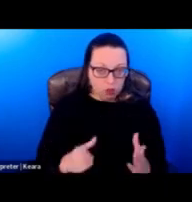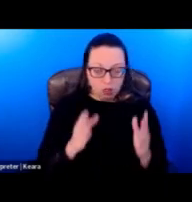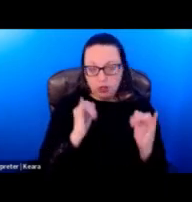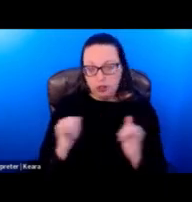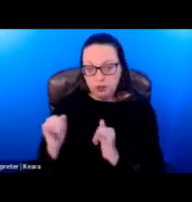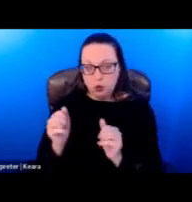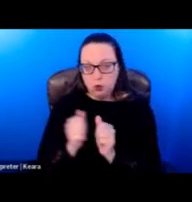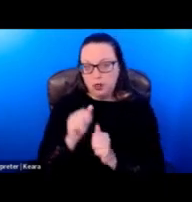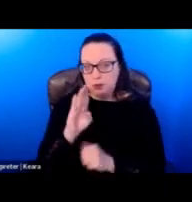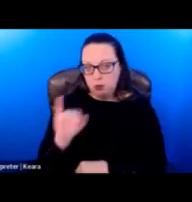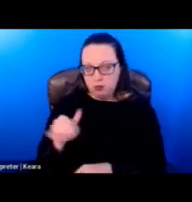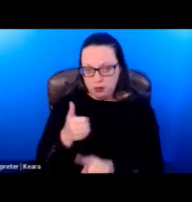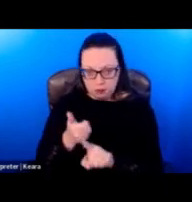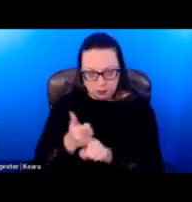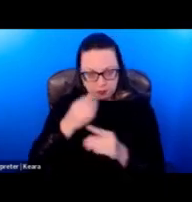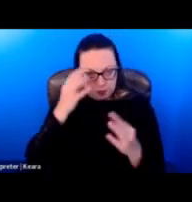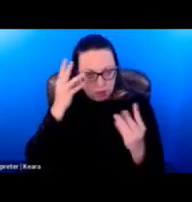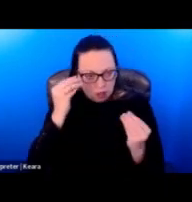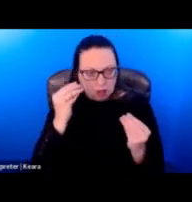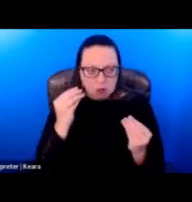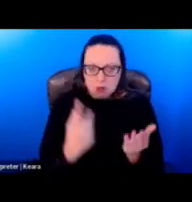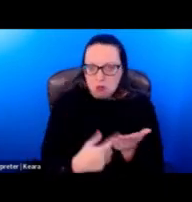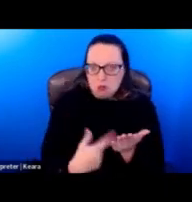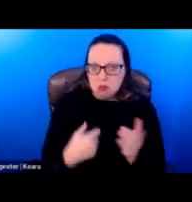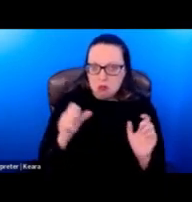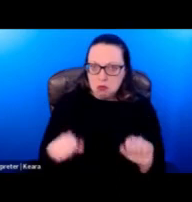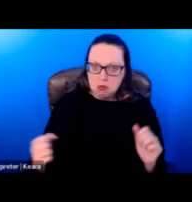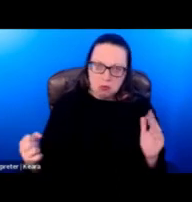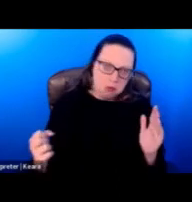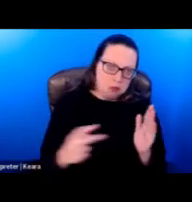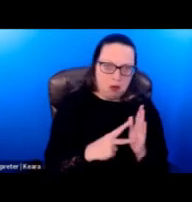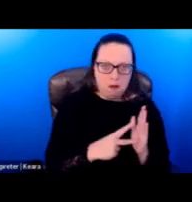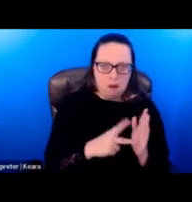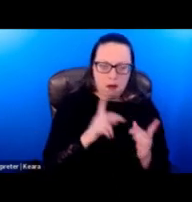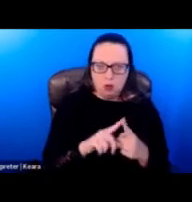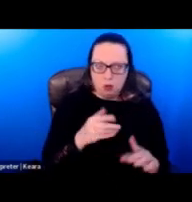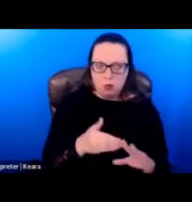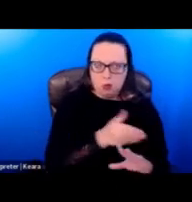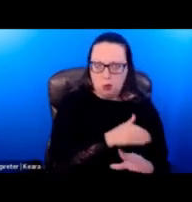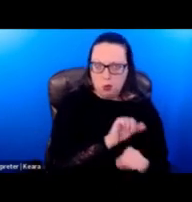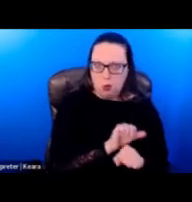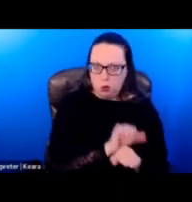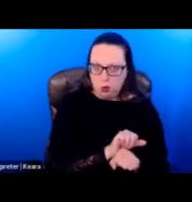Think about that sometimes there is a way to return to a previous employer, Eileen gave a really